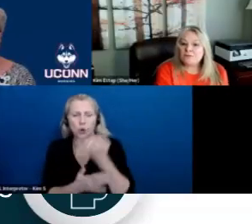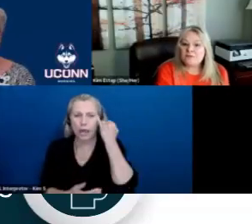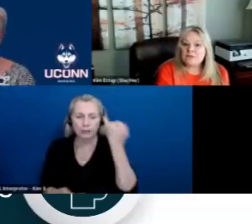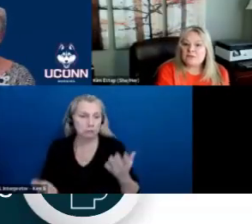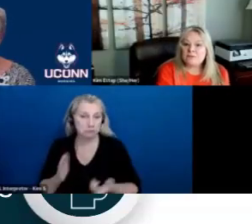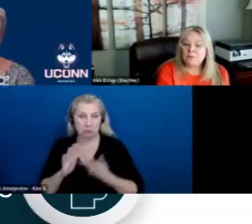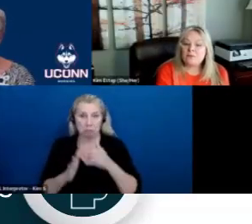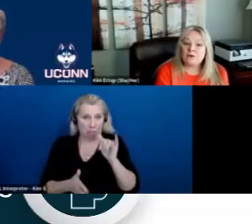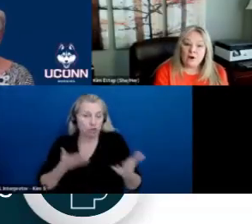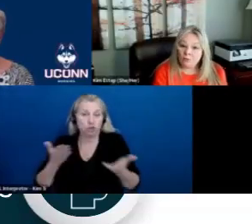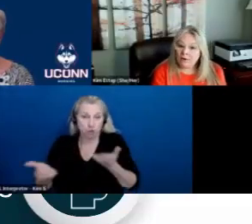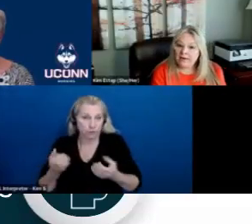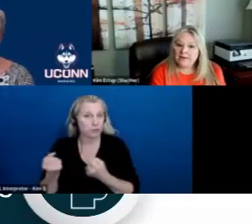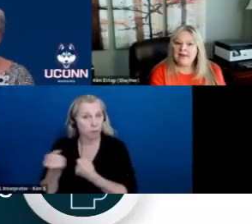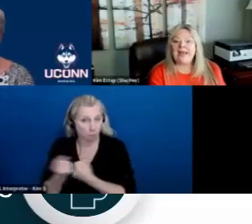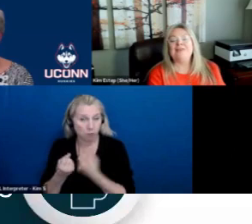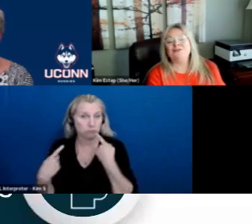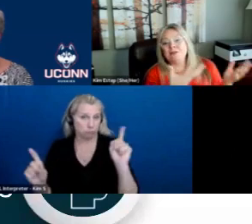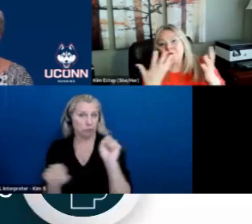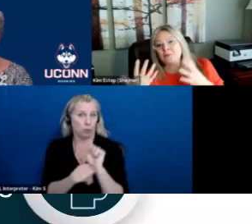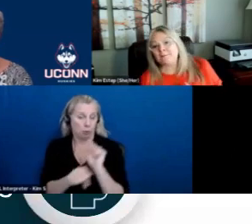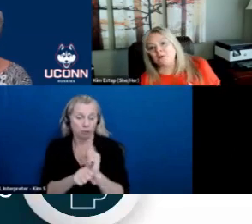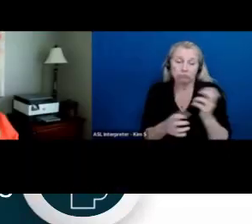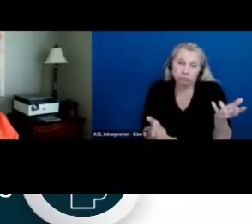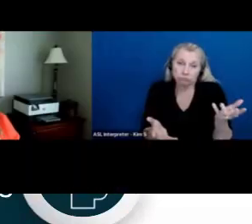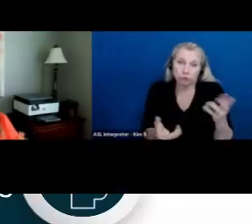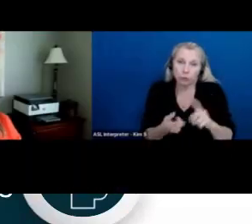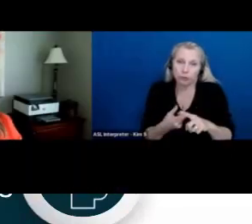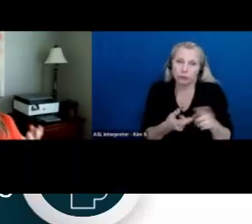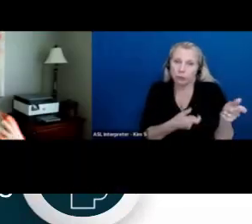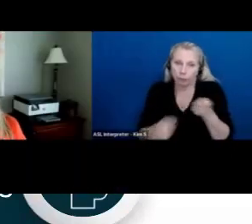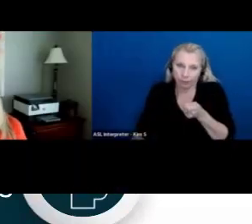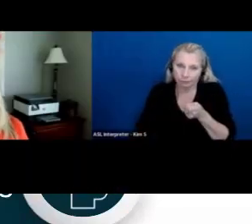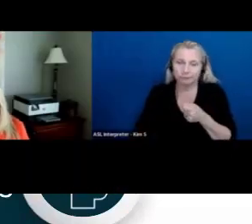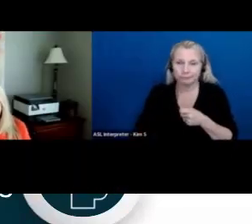services and supports are working. And so then we want to pull it in, we do want pull them